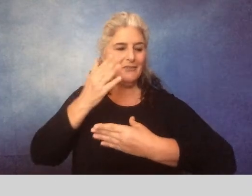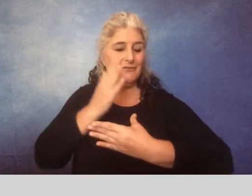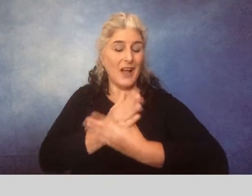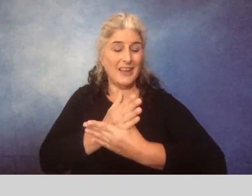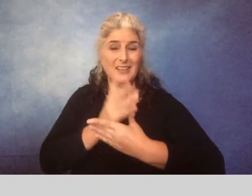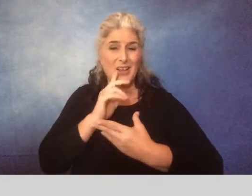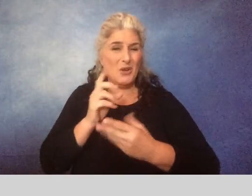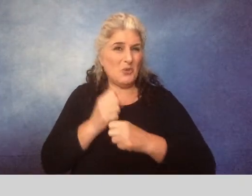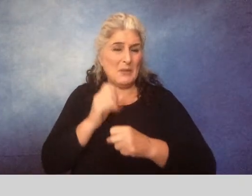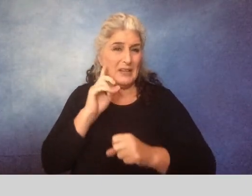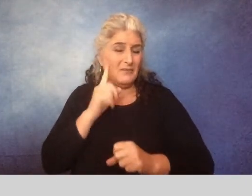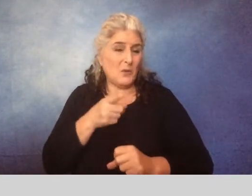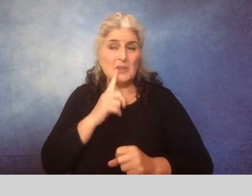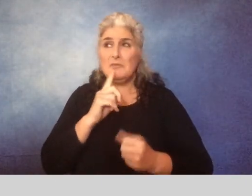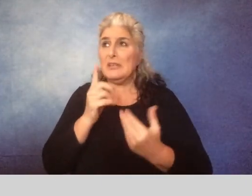You just import it in Python, you use it.